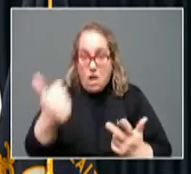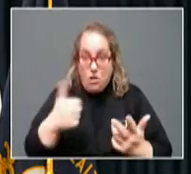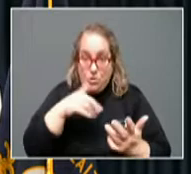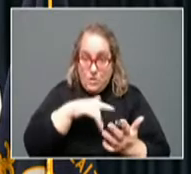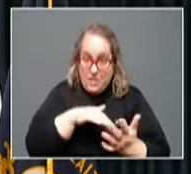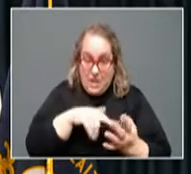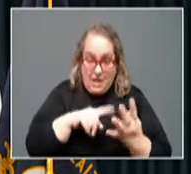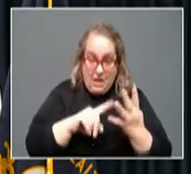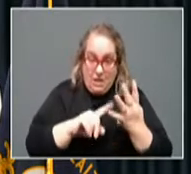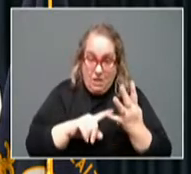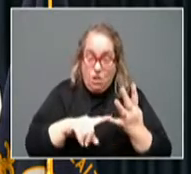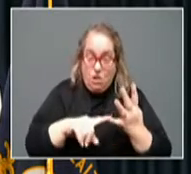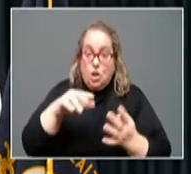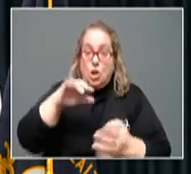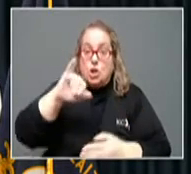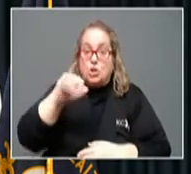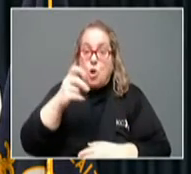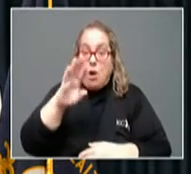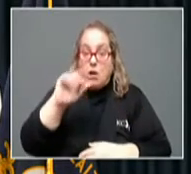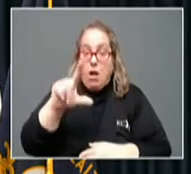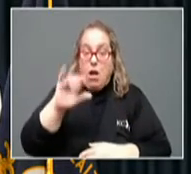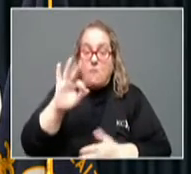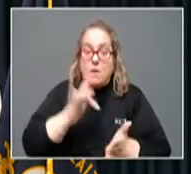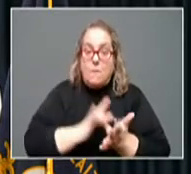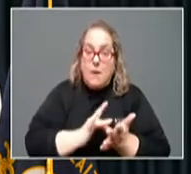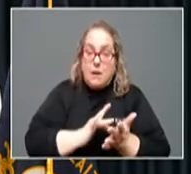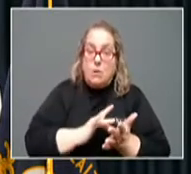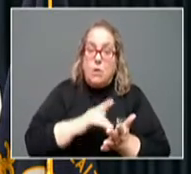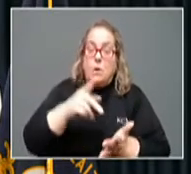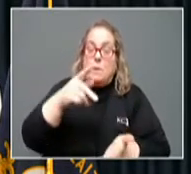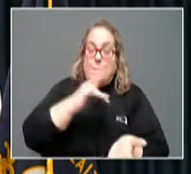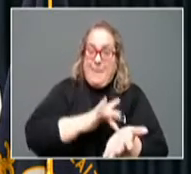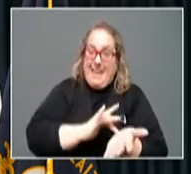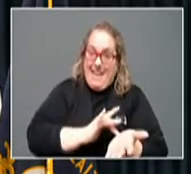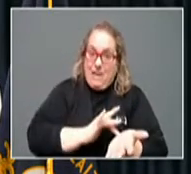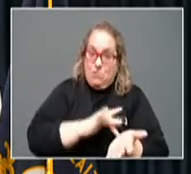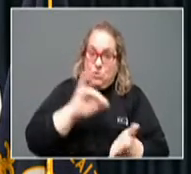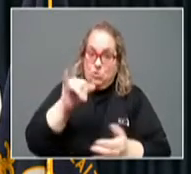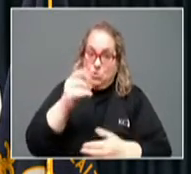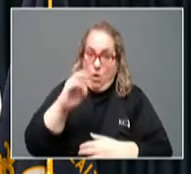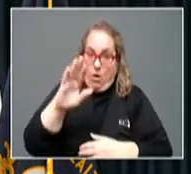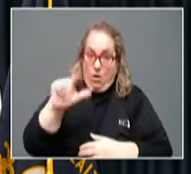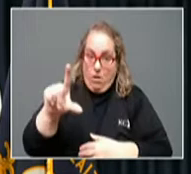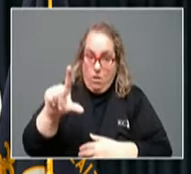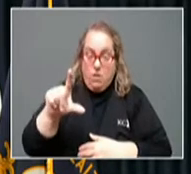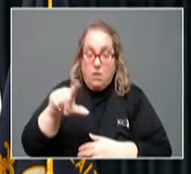Association pediatrics Journal. And they found that the Fizer vaccine, that